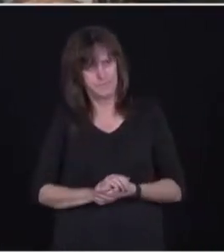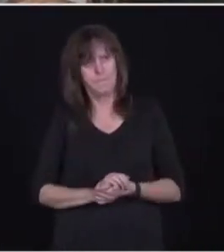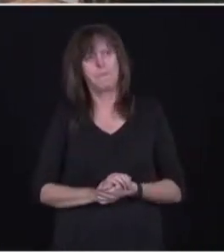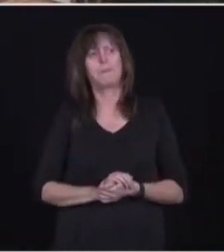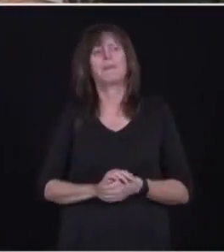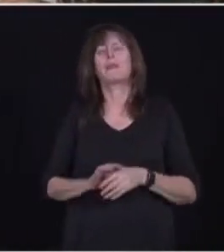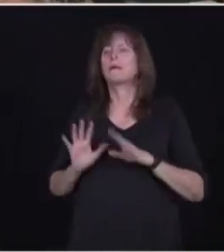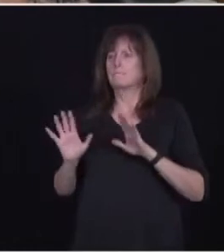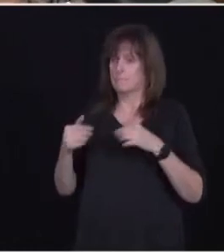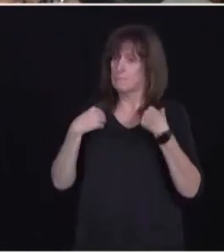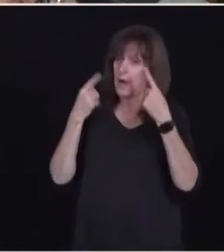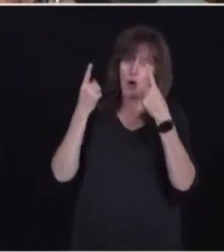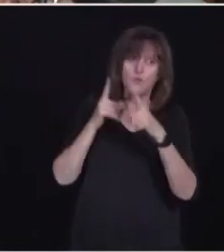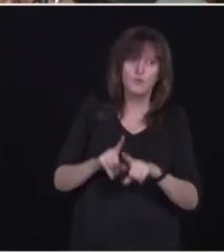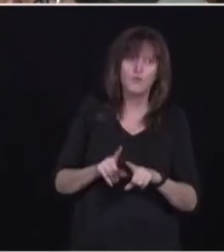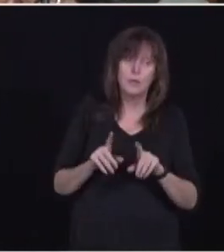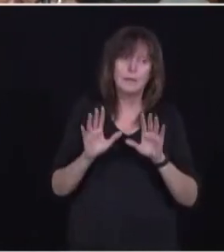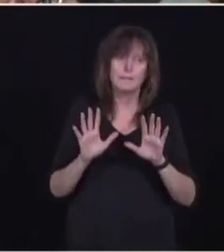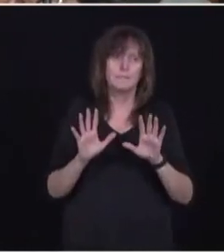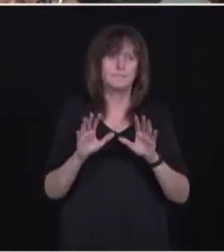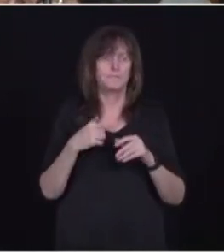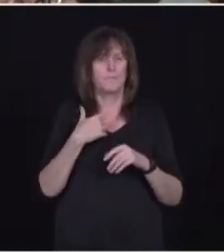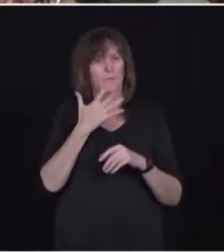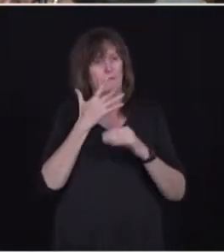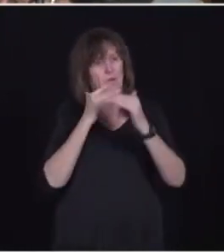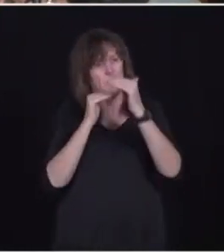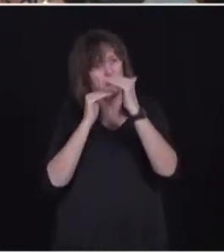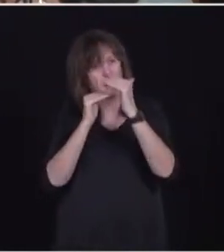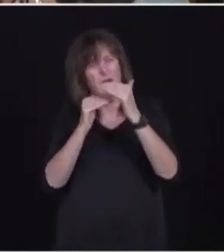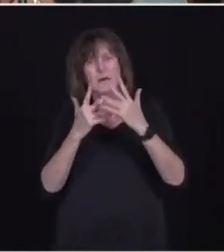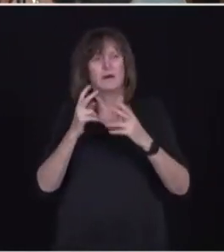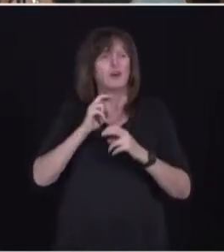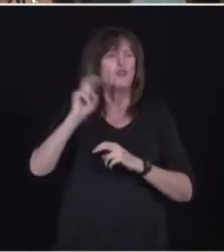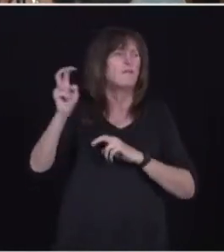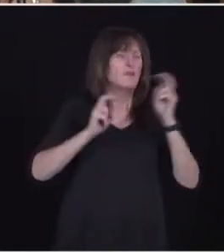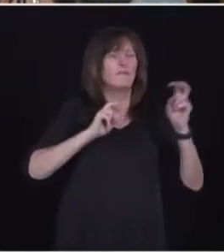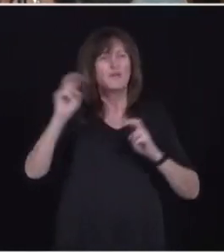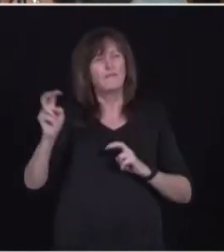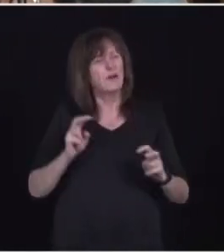that have been calling about that. Minister, do you have anything to add about that?